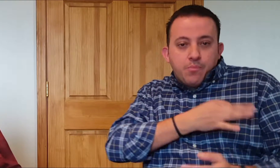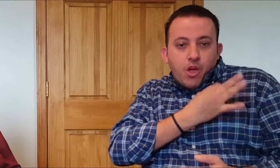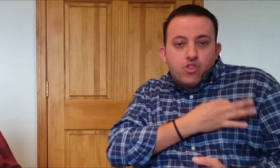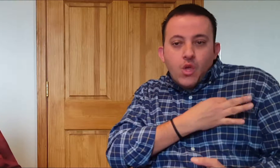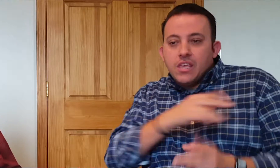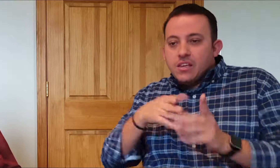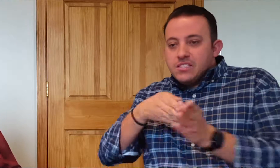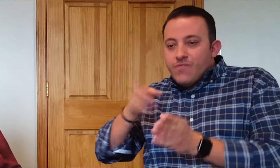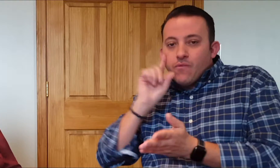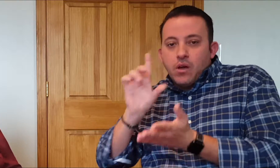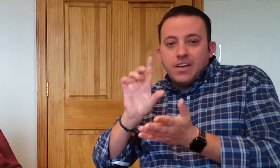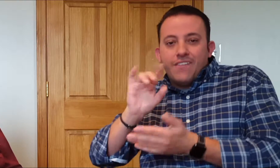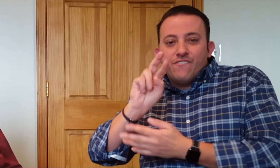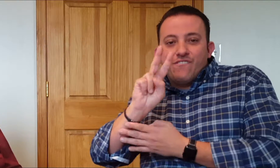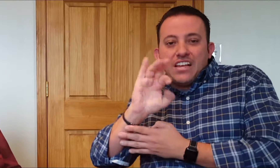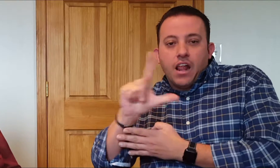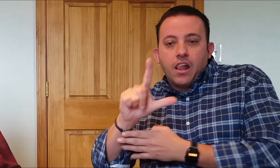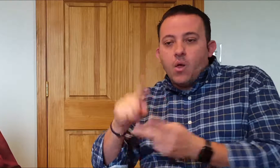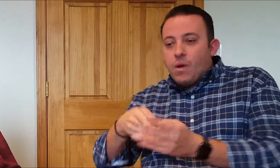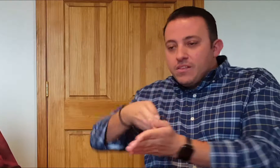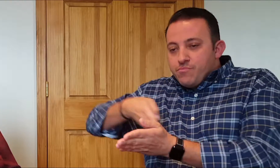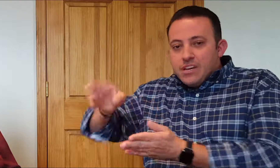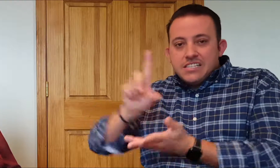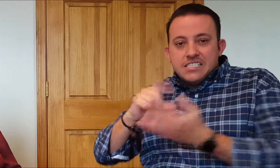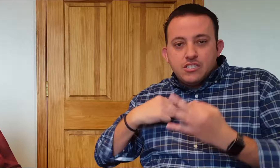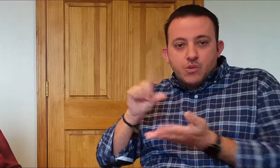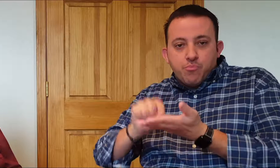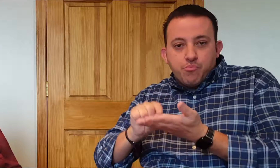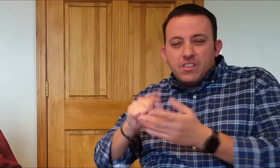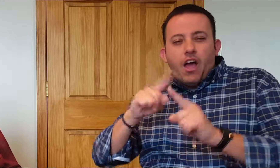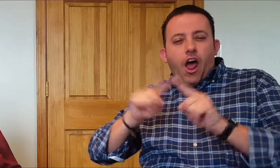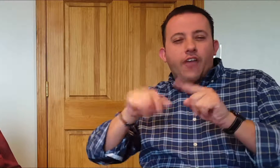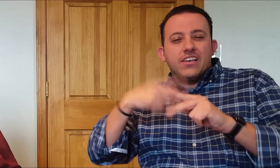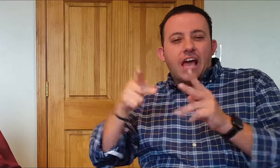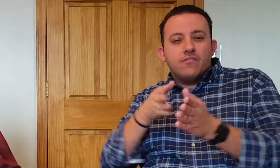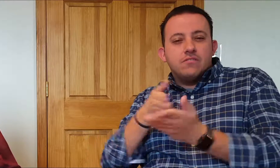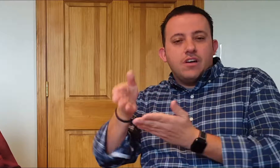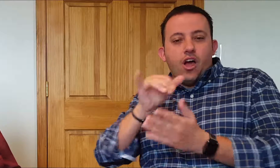Experts in embroidery, vinyl, other areas you know, anything kind of related to printing.